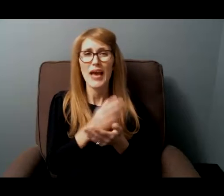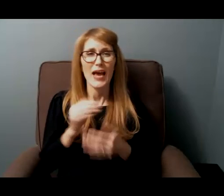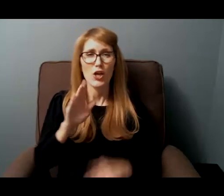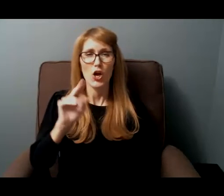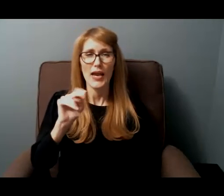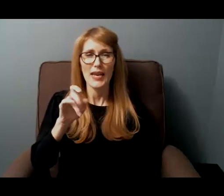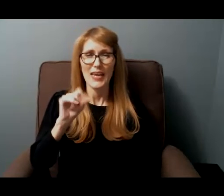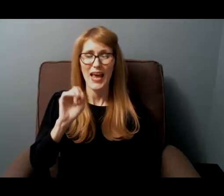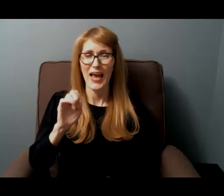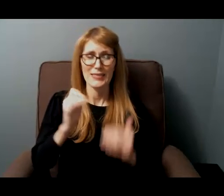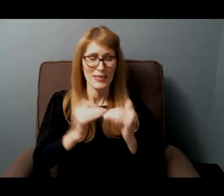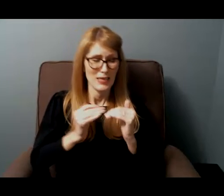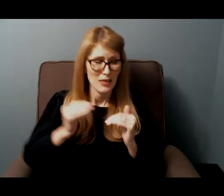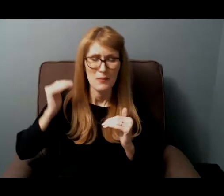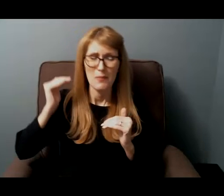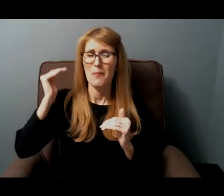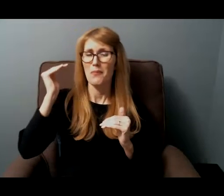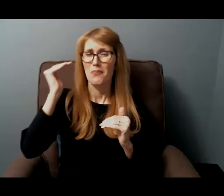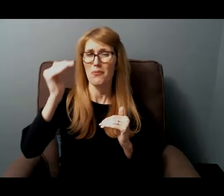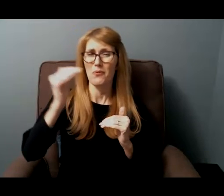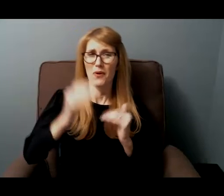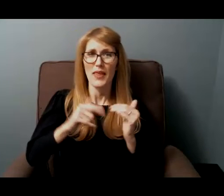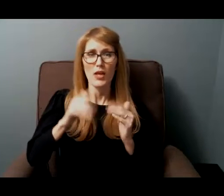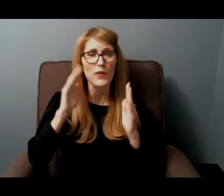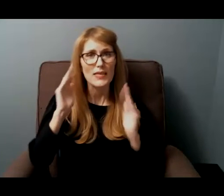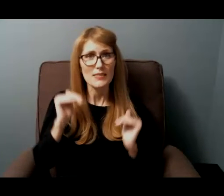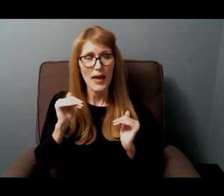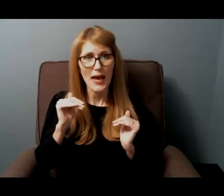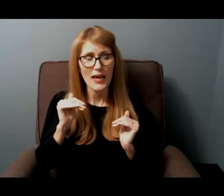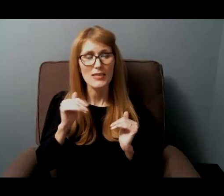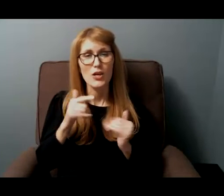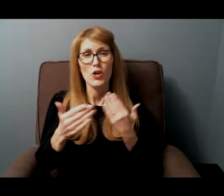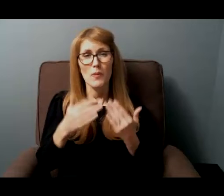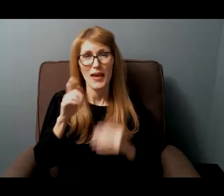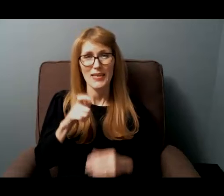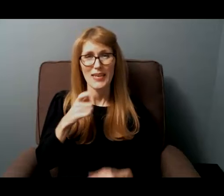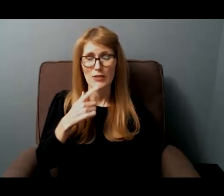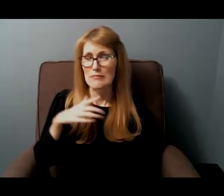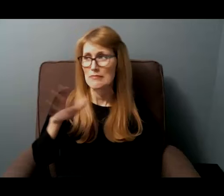than expected, you might find that you need to go back to Social Security and say holy smokes,